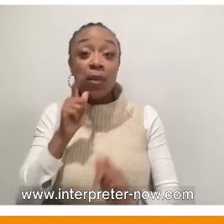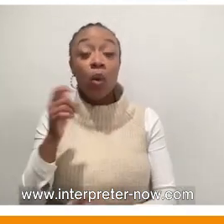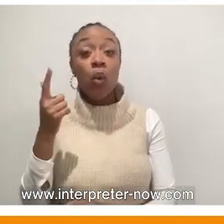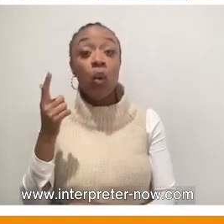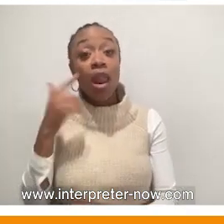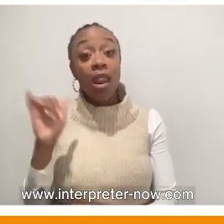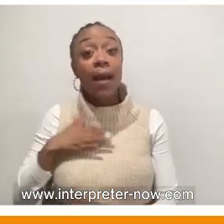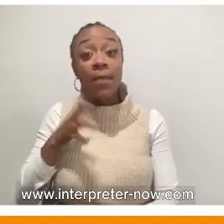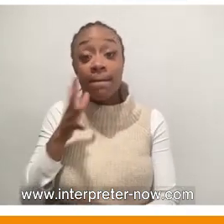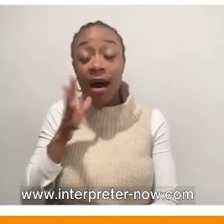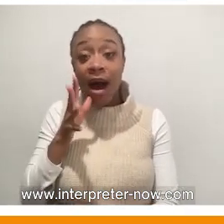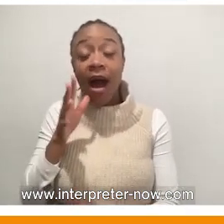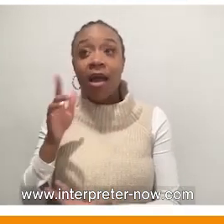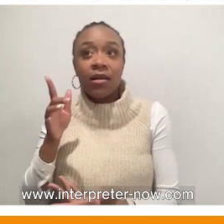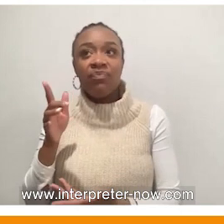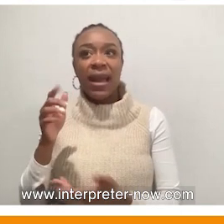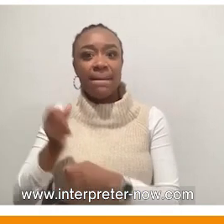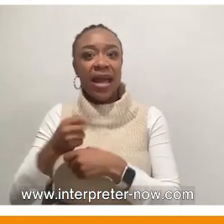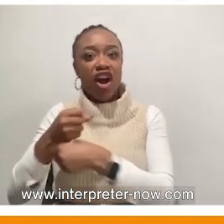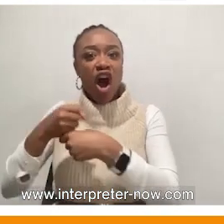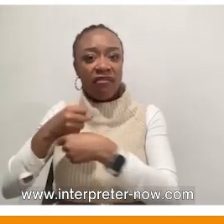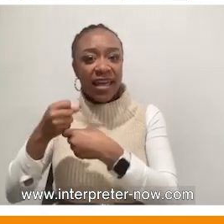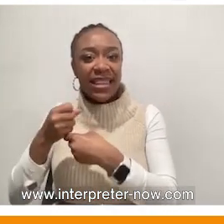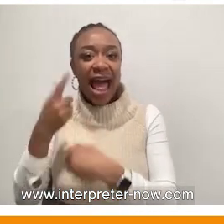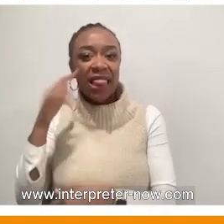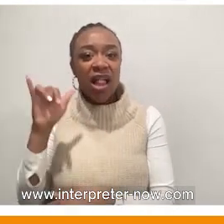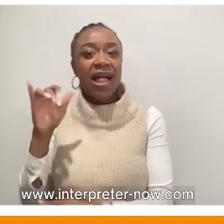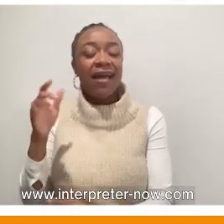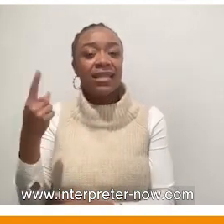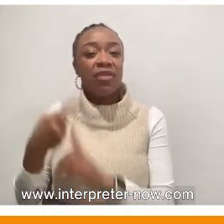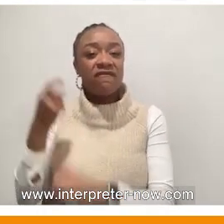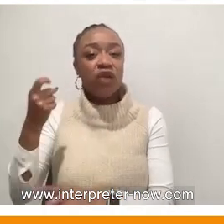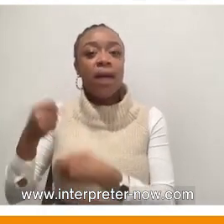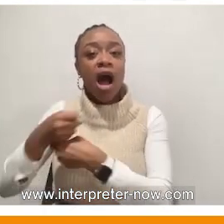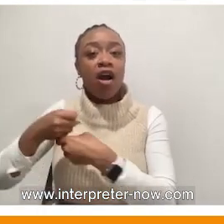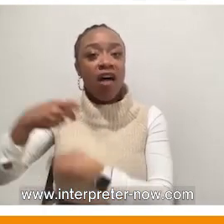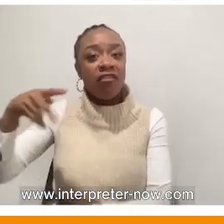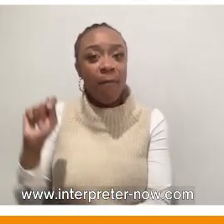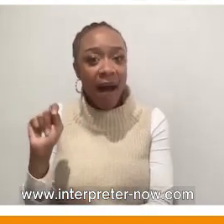coffee, with a mocha pot, or a greca as we call it in Dominican Republic. I'm not used to her making lattes.